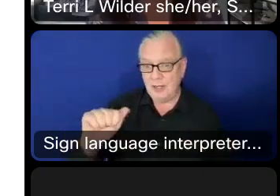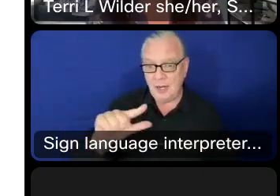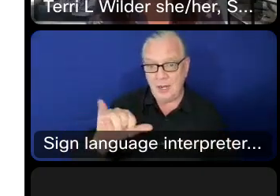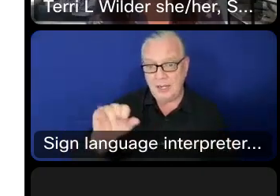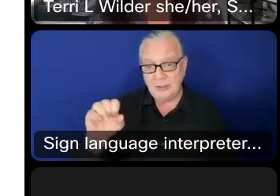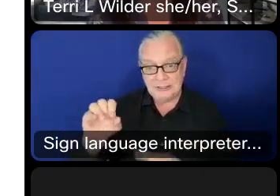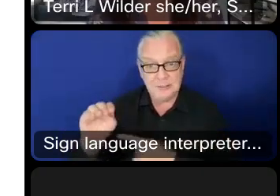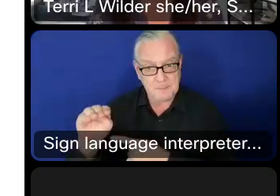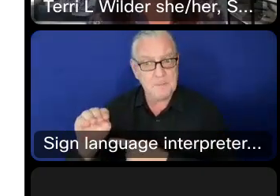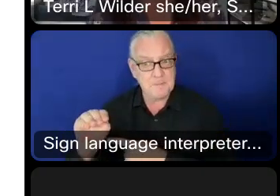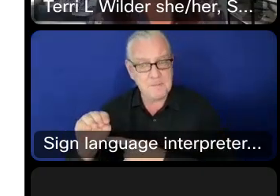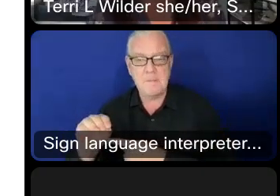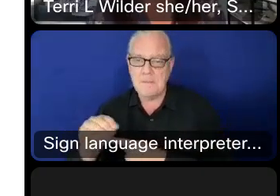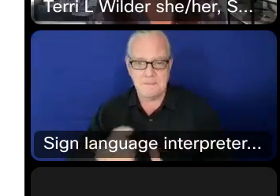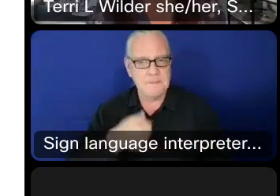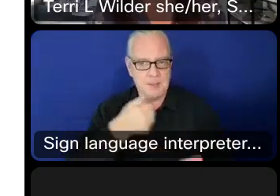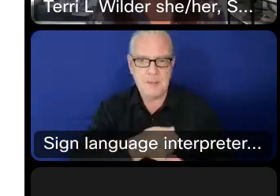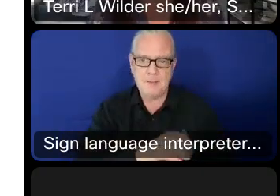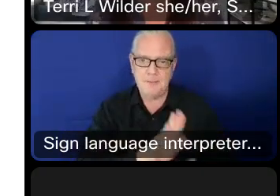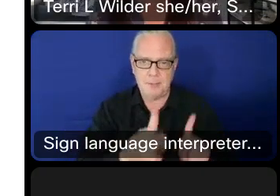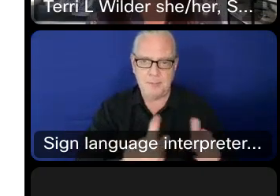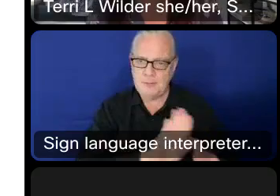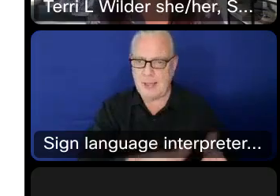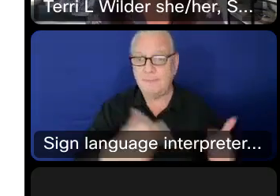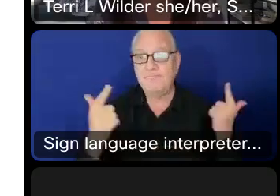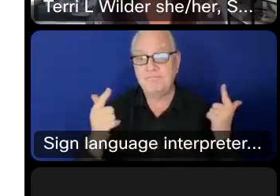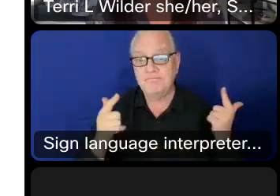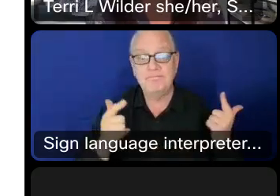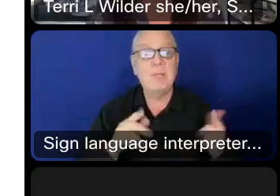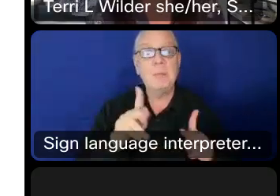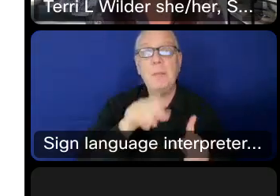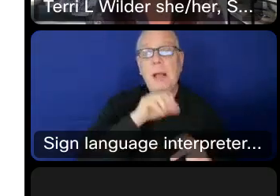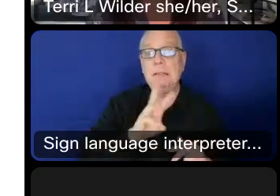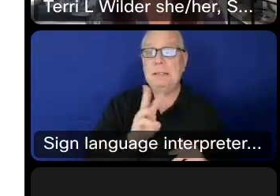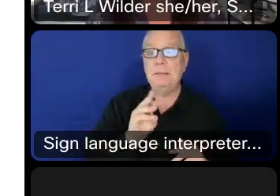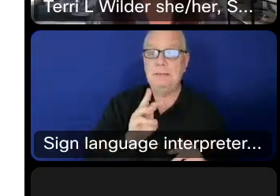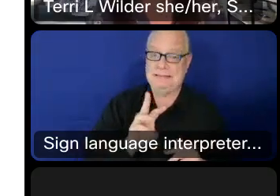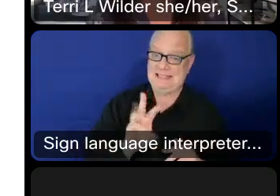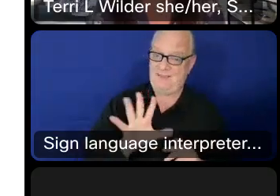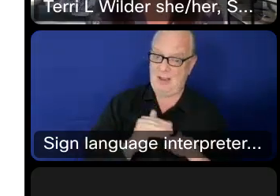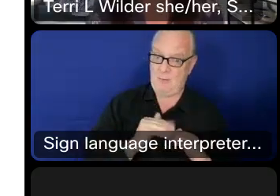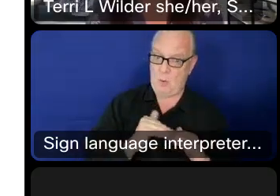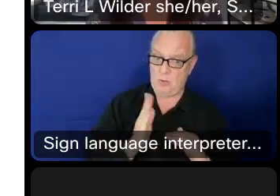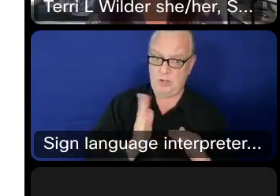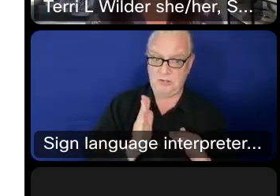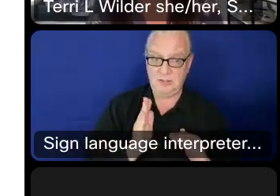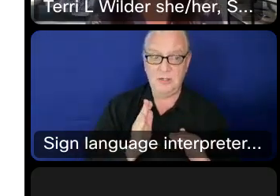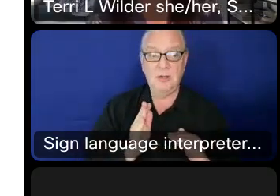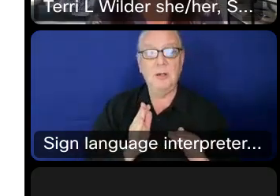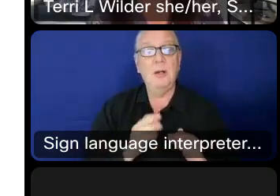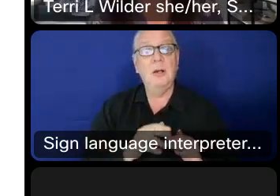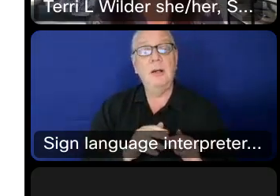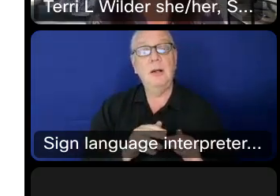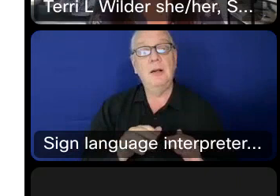lives. So, among people aged 65 years and older about 34% of new